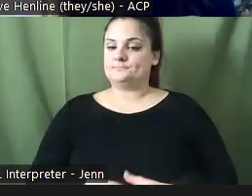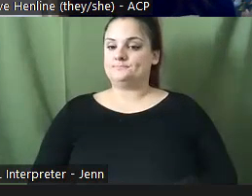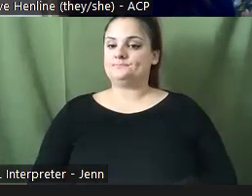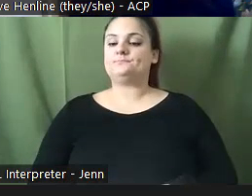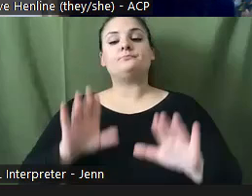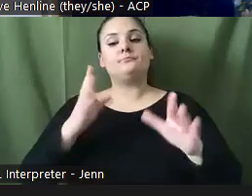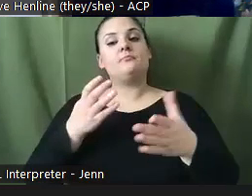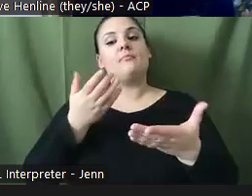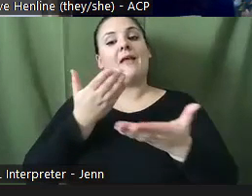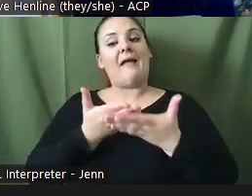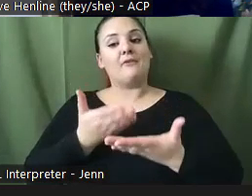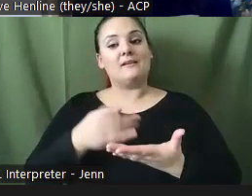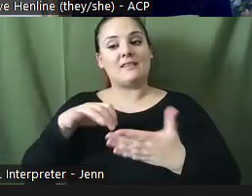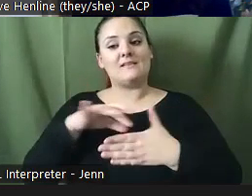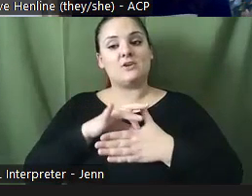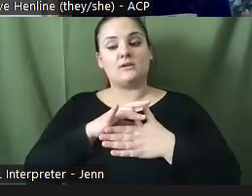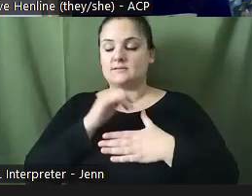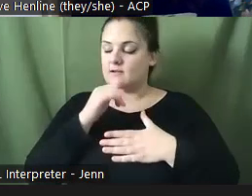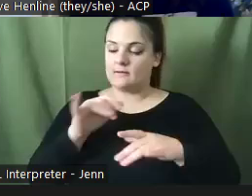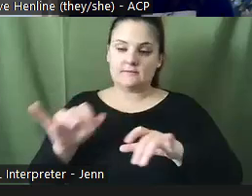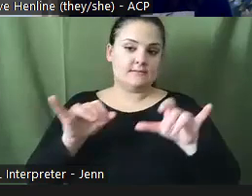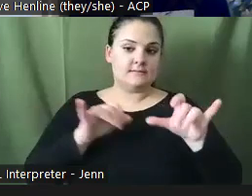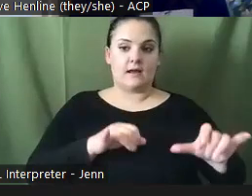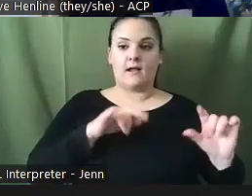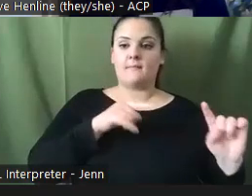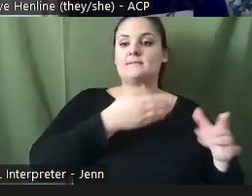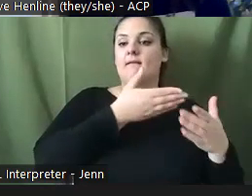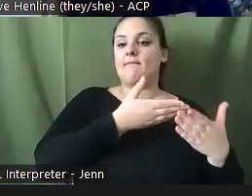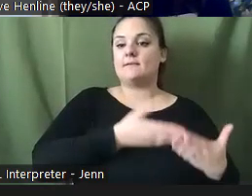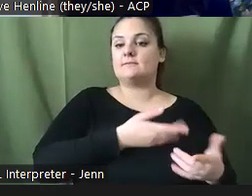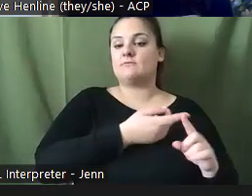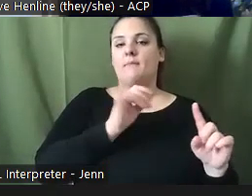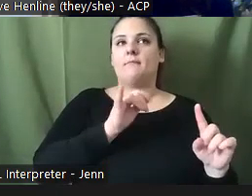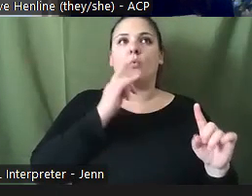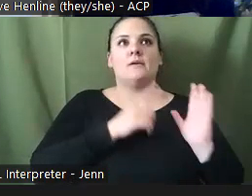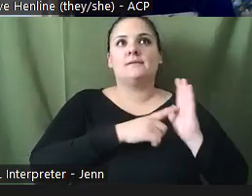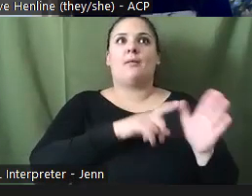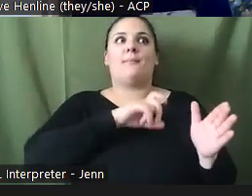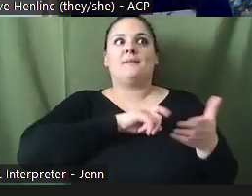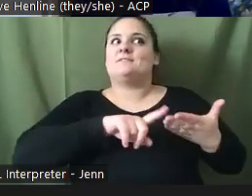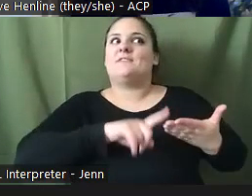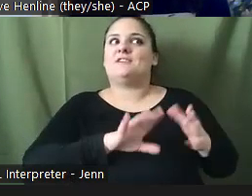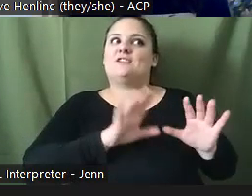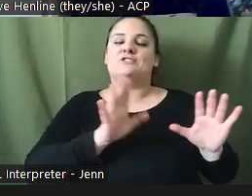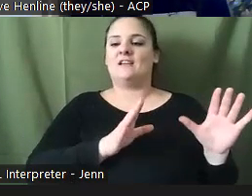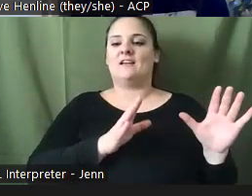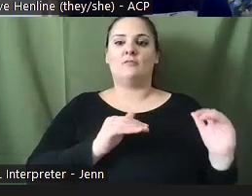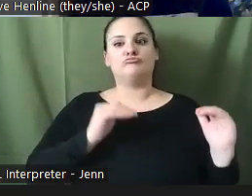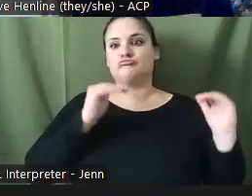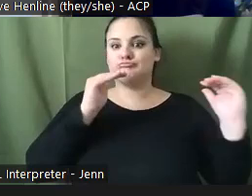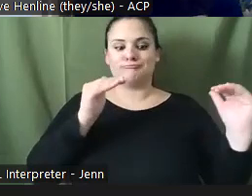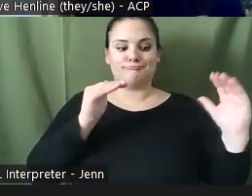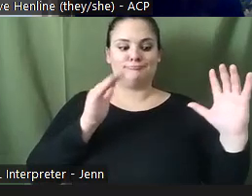context is not the same as evidence in like a police investigation or that sort of a thing.